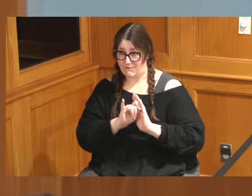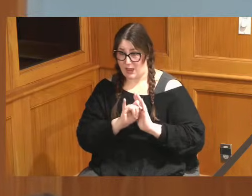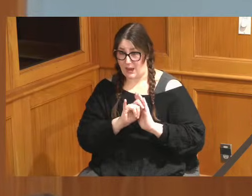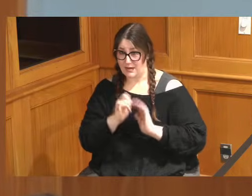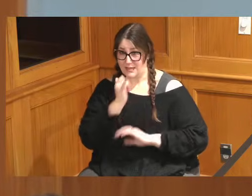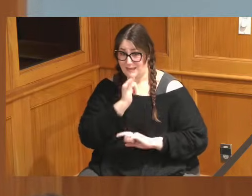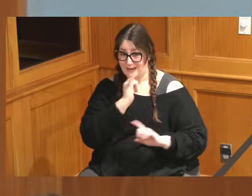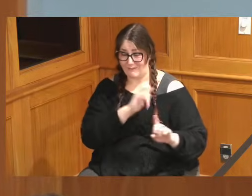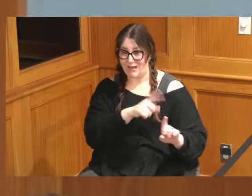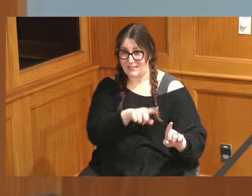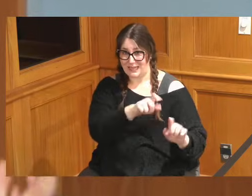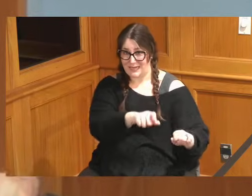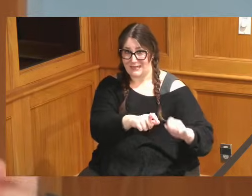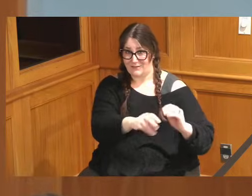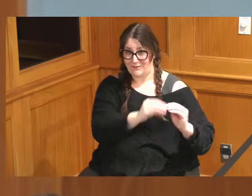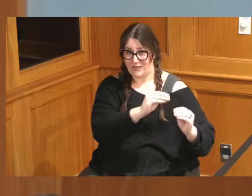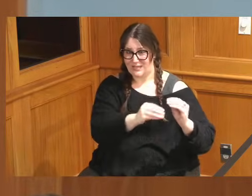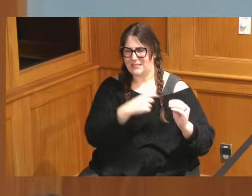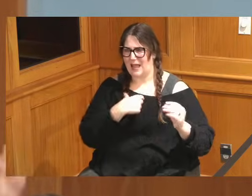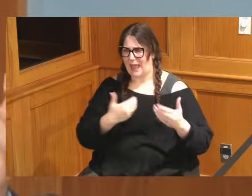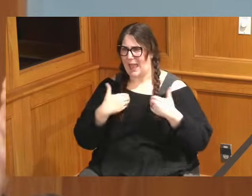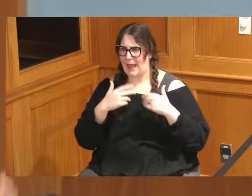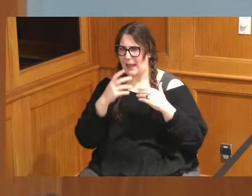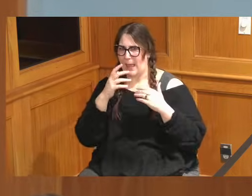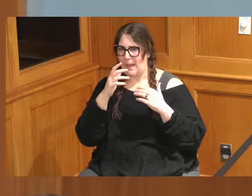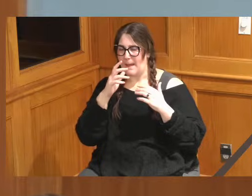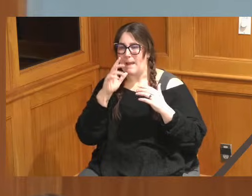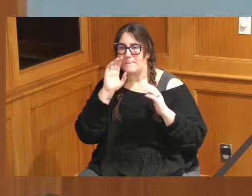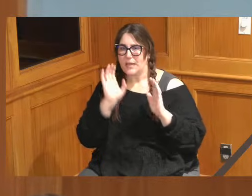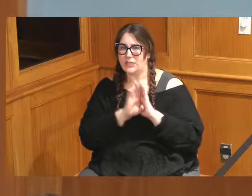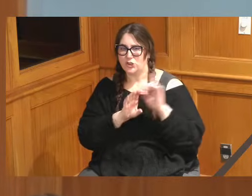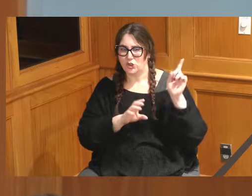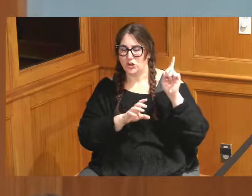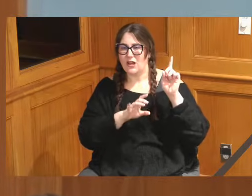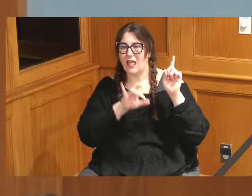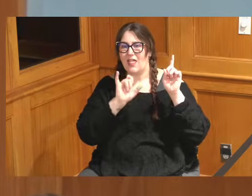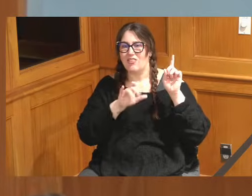for example, I had a picture up there of a downspout that goes into the ground and it's